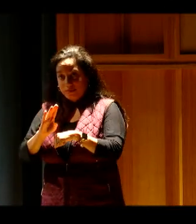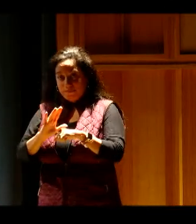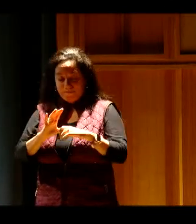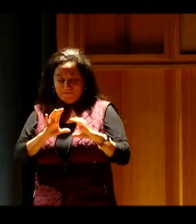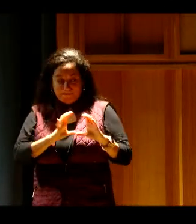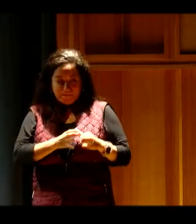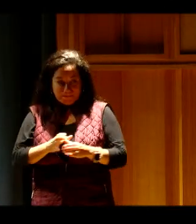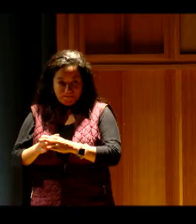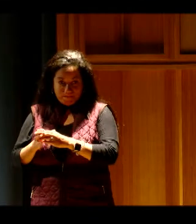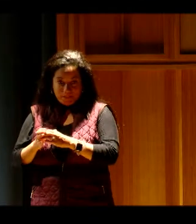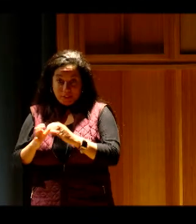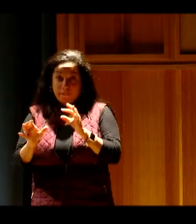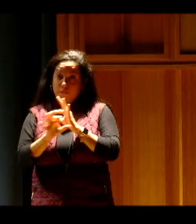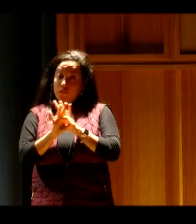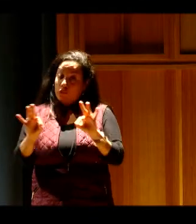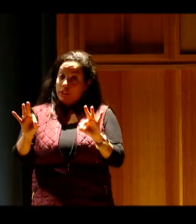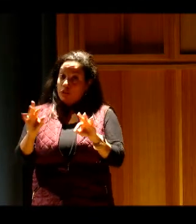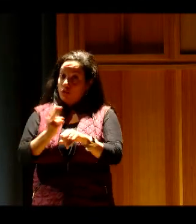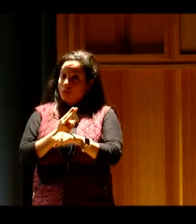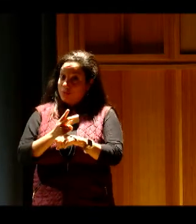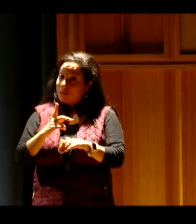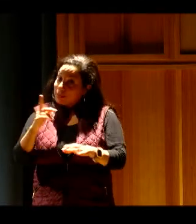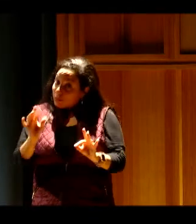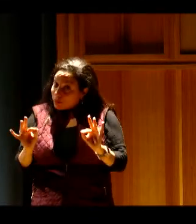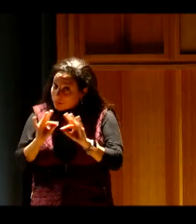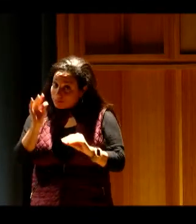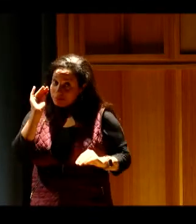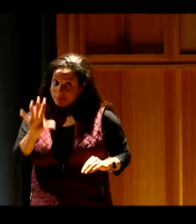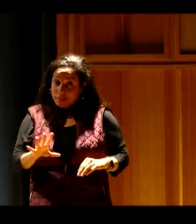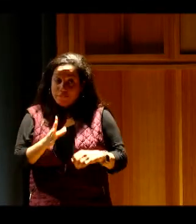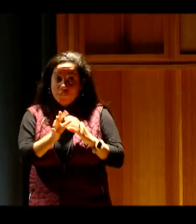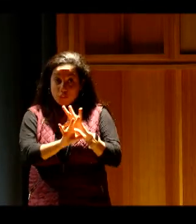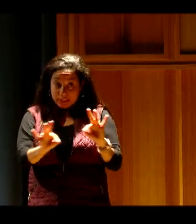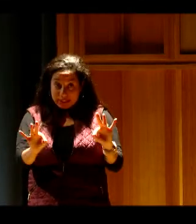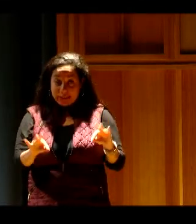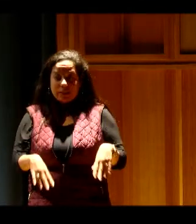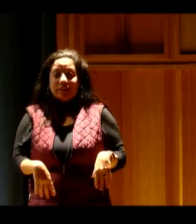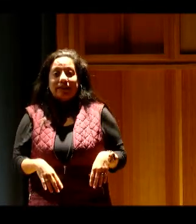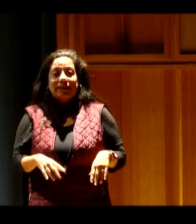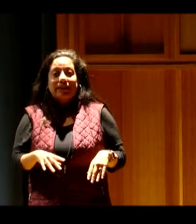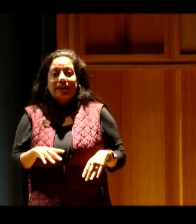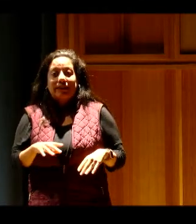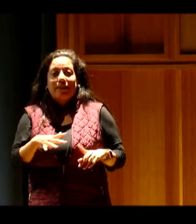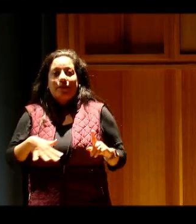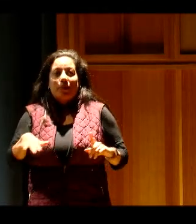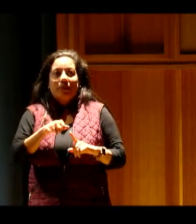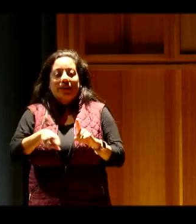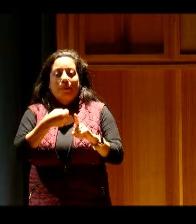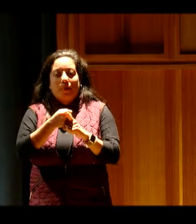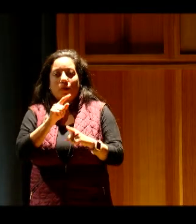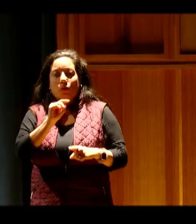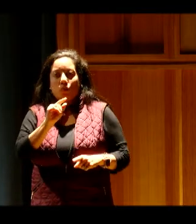free to use, and that's really important, environmental impact tools which we call the creative green tools.